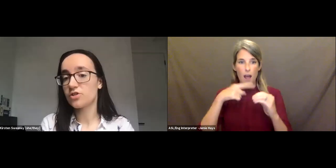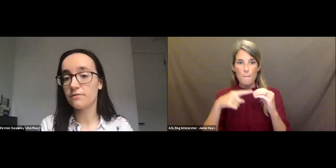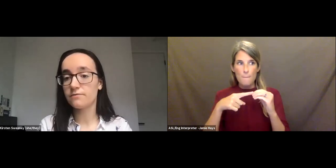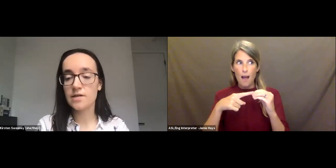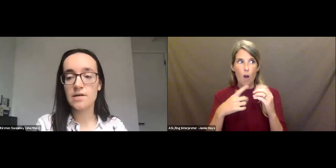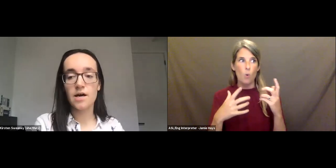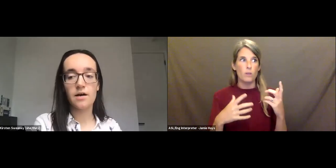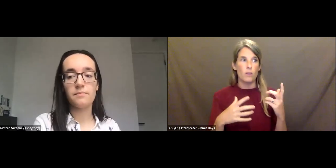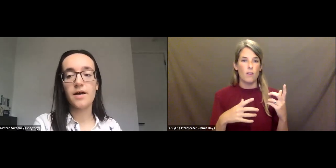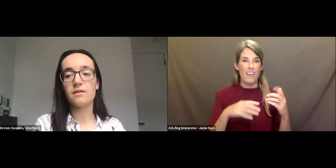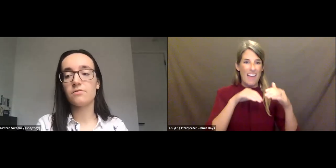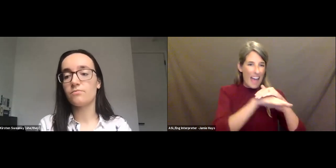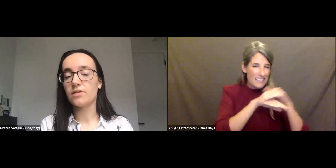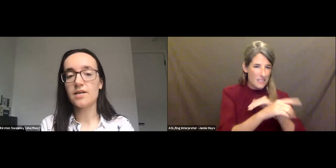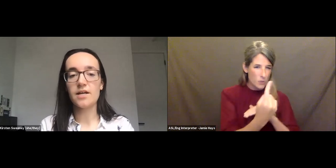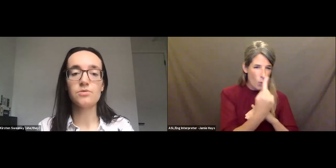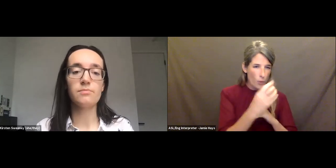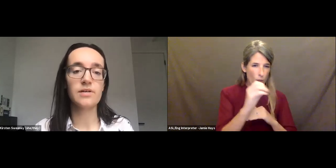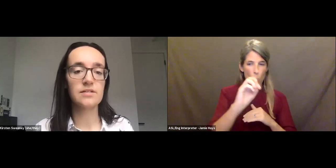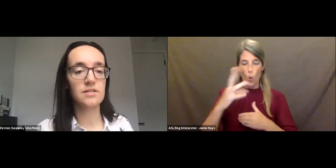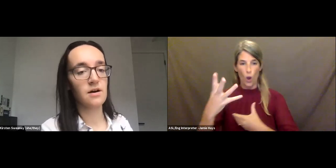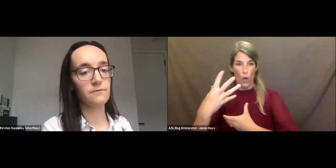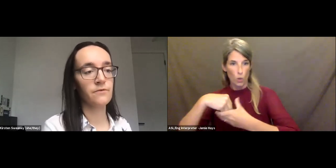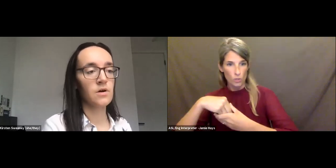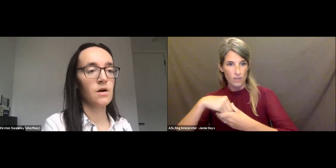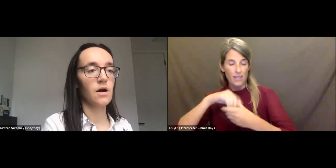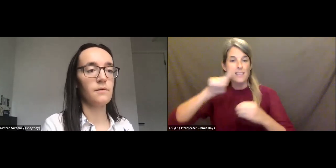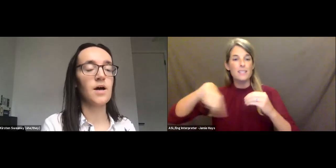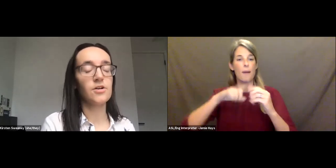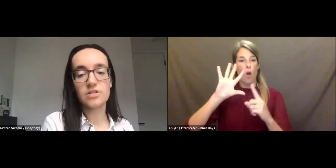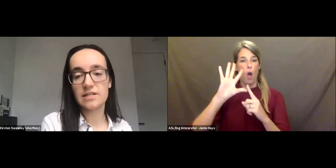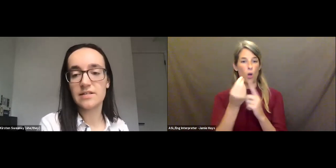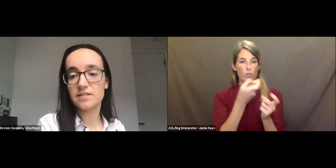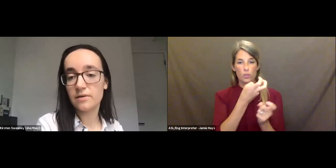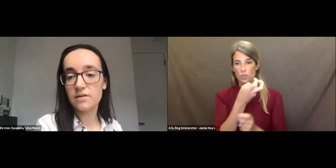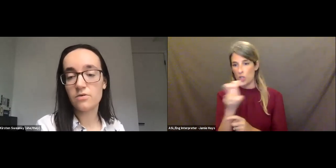shift, and really getting to a place of not just accessibility